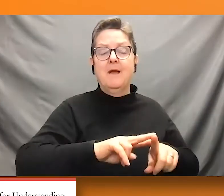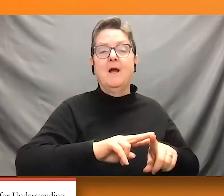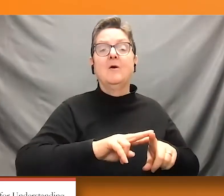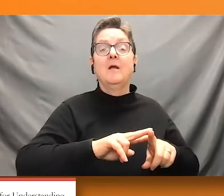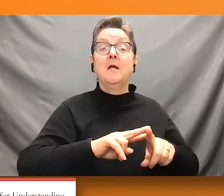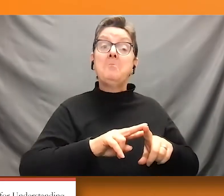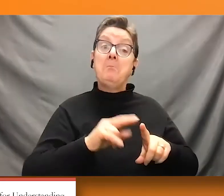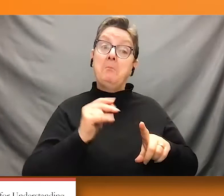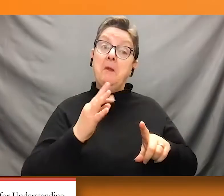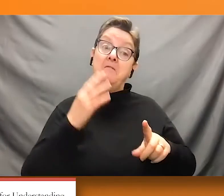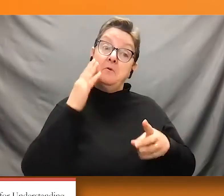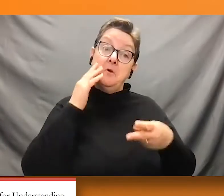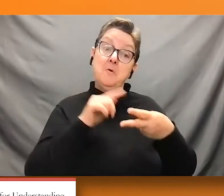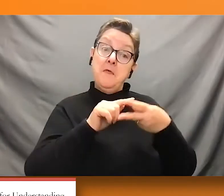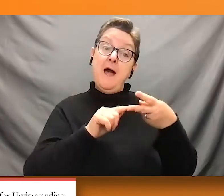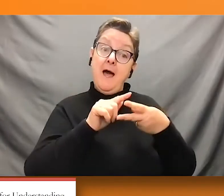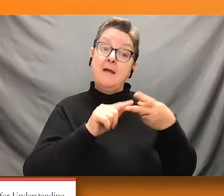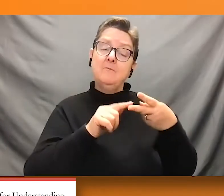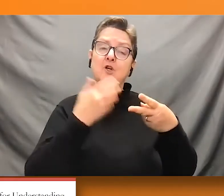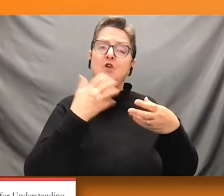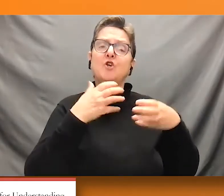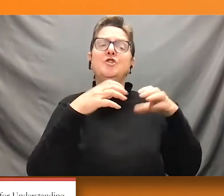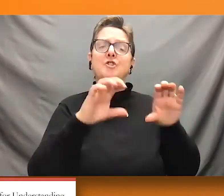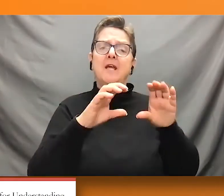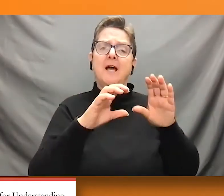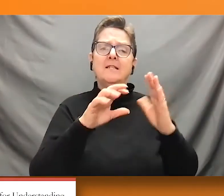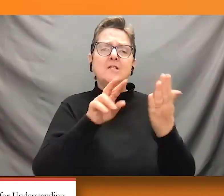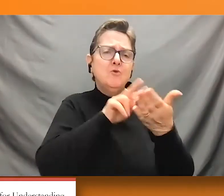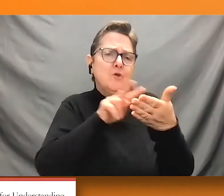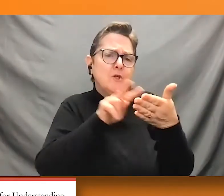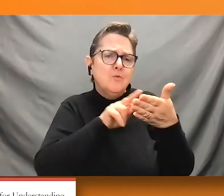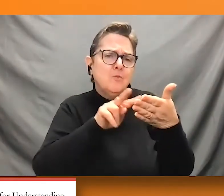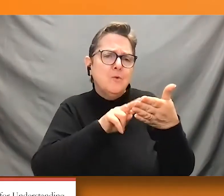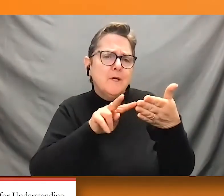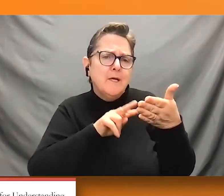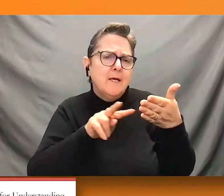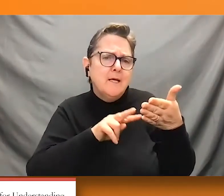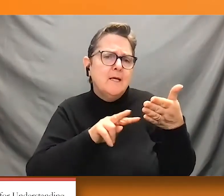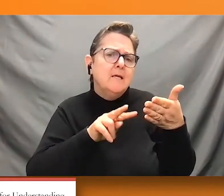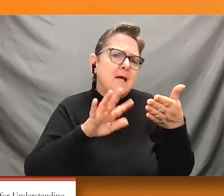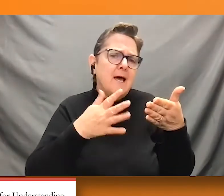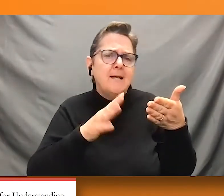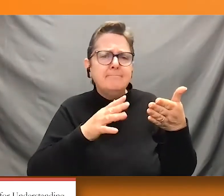If you knew the vocabulary, there's a good chance that you could get through it, right? I don't know exactly all of those,